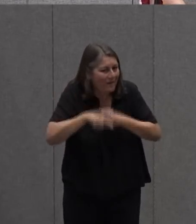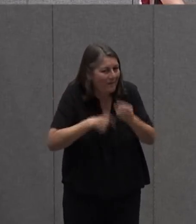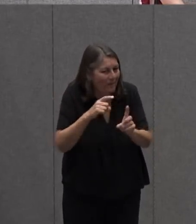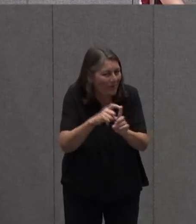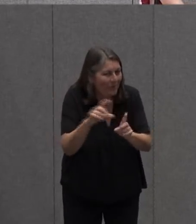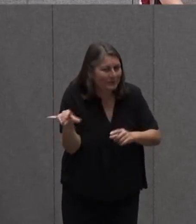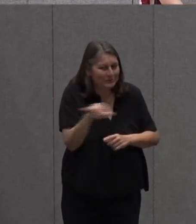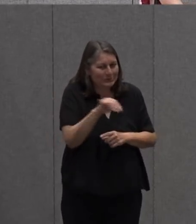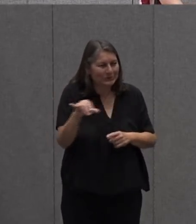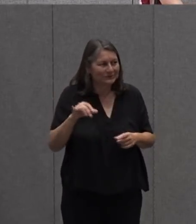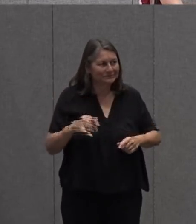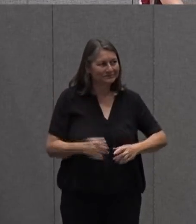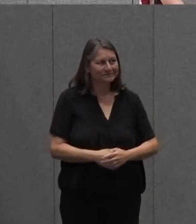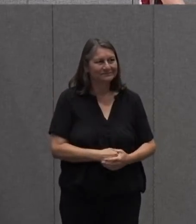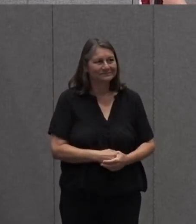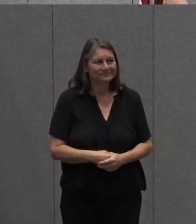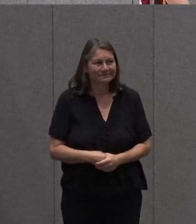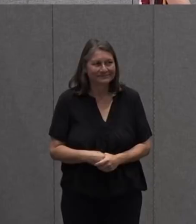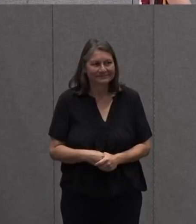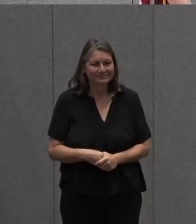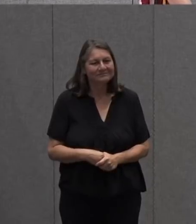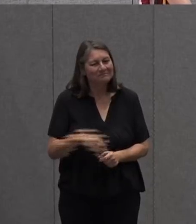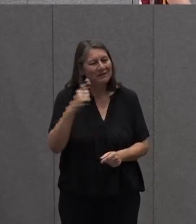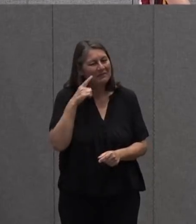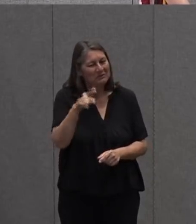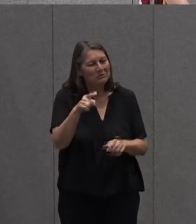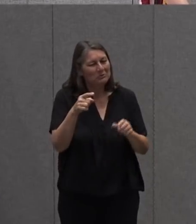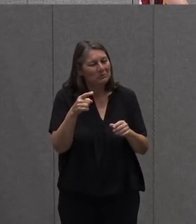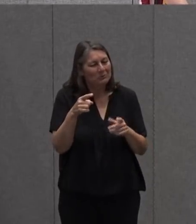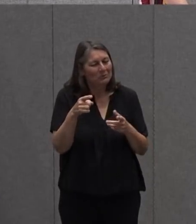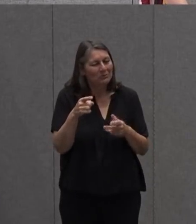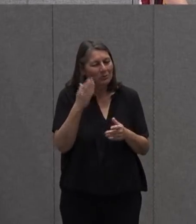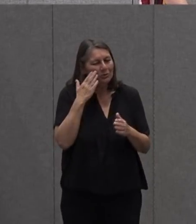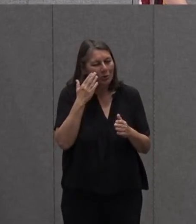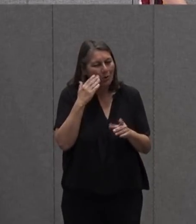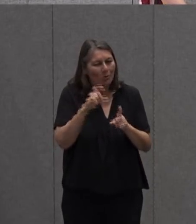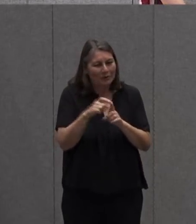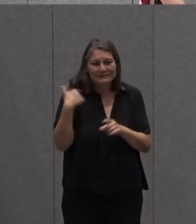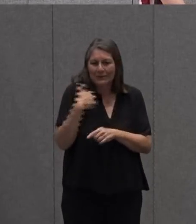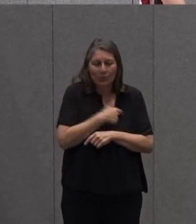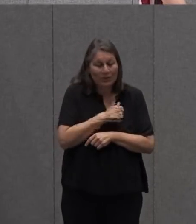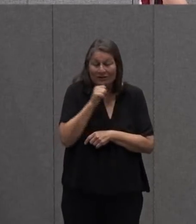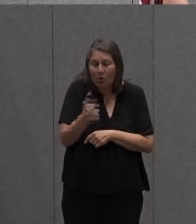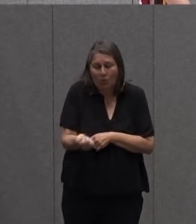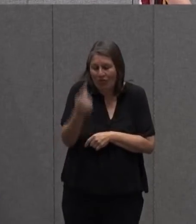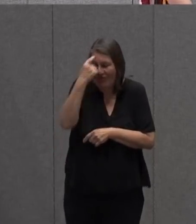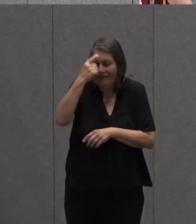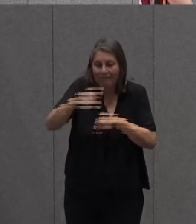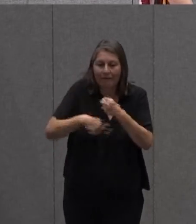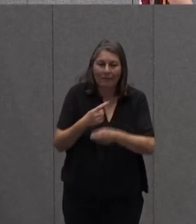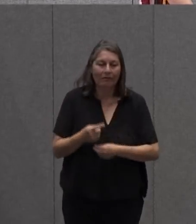that we won't even think of. I bet you will. As a matter of fact, I know you will. Beautiful. And I just want to remember